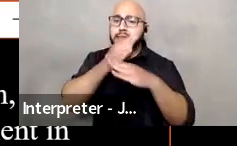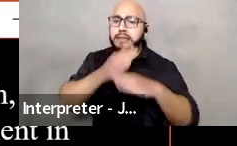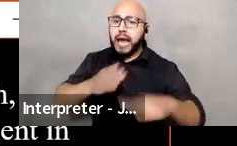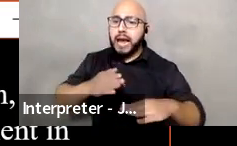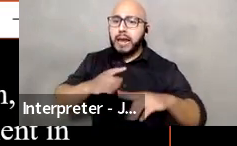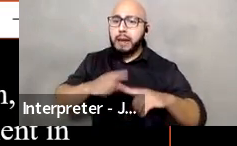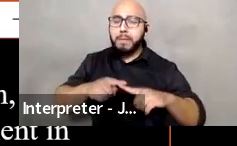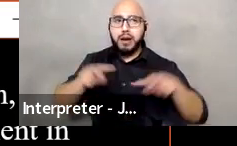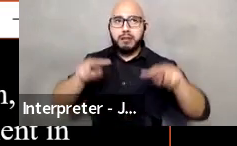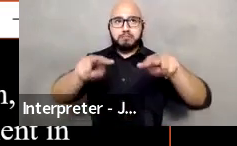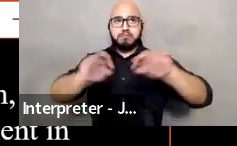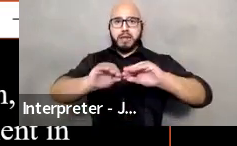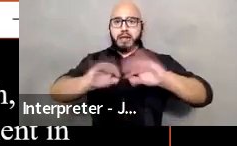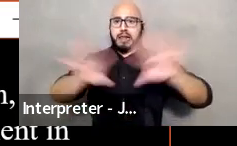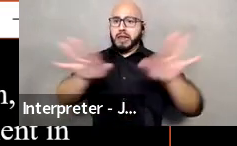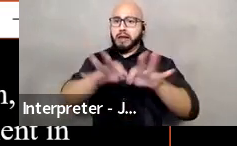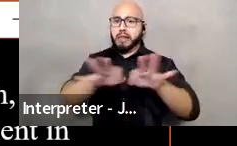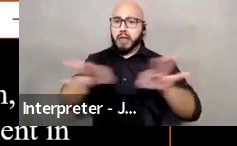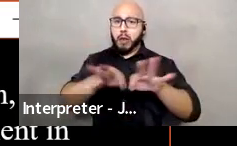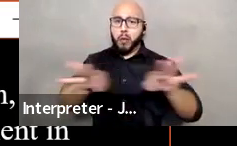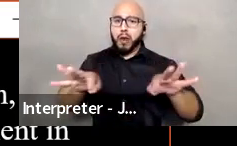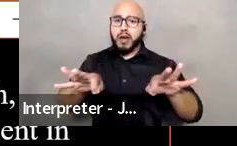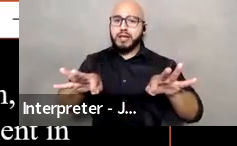Shall rule and govern the southern states forever.